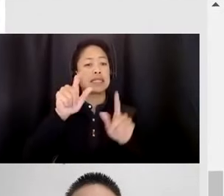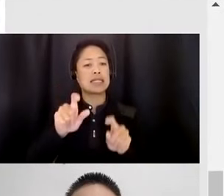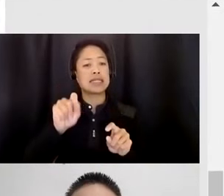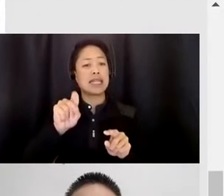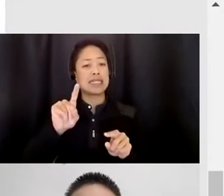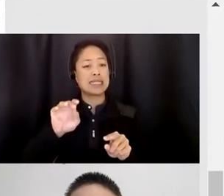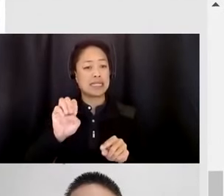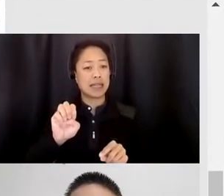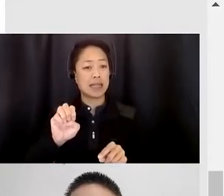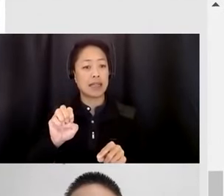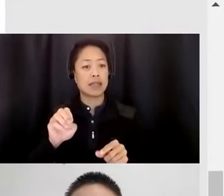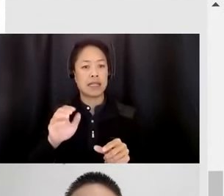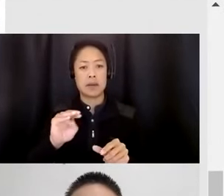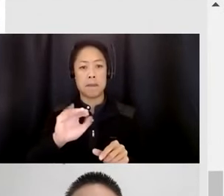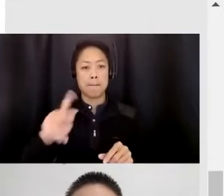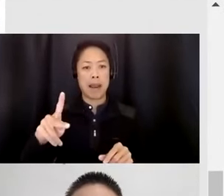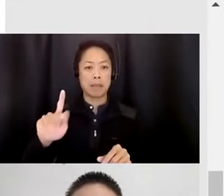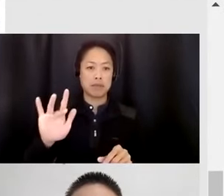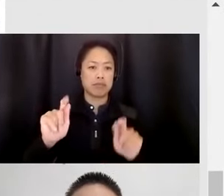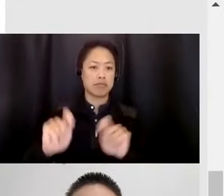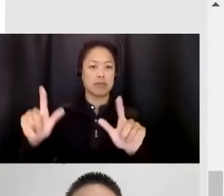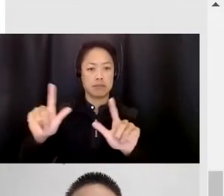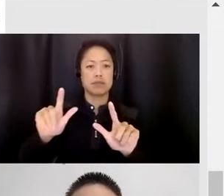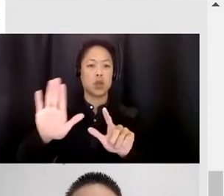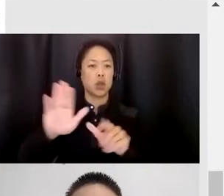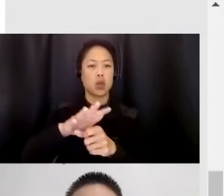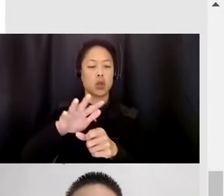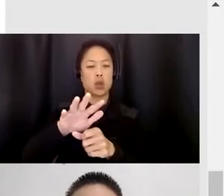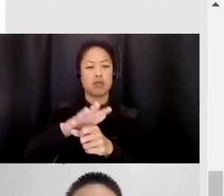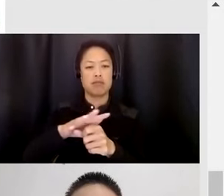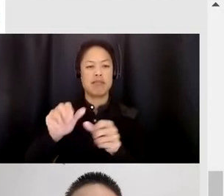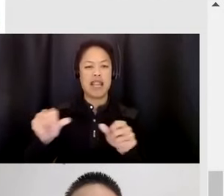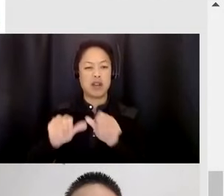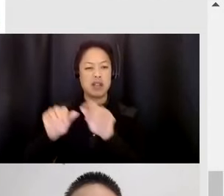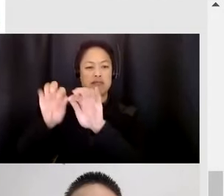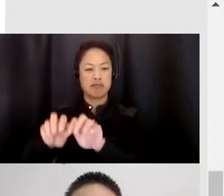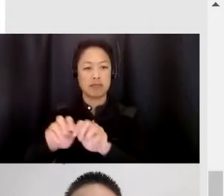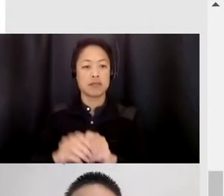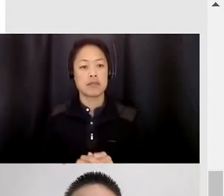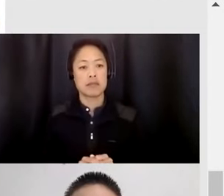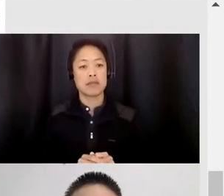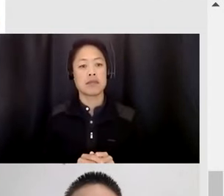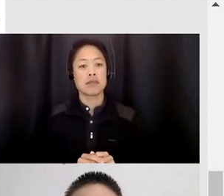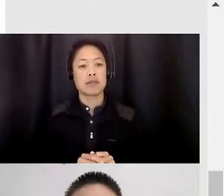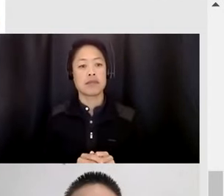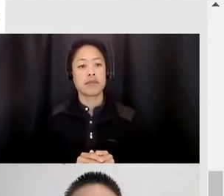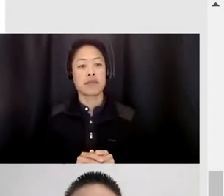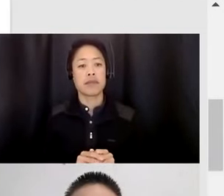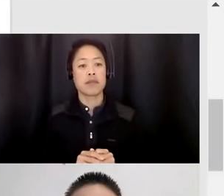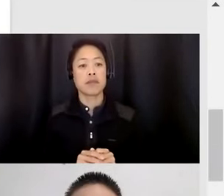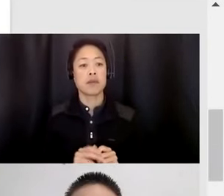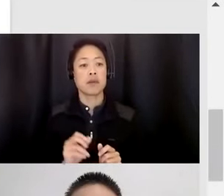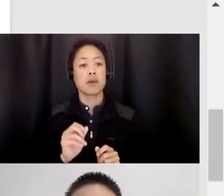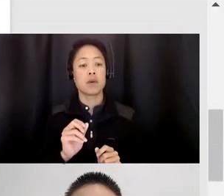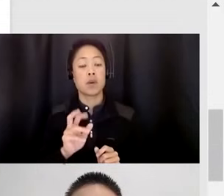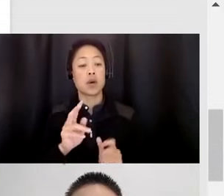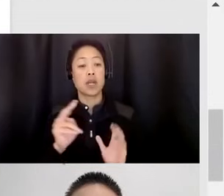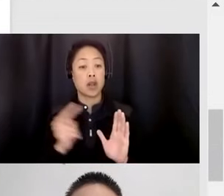Say for example it’s two weeks. There’s a program called Temporary Lodging that allows you to